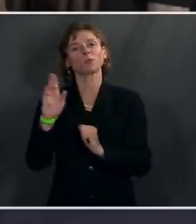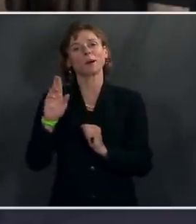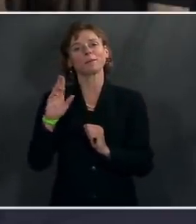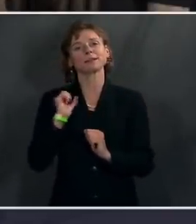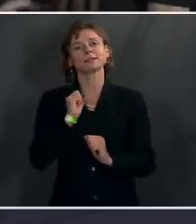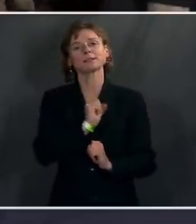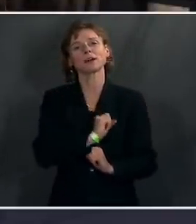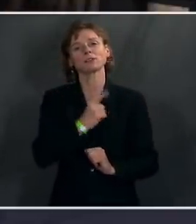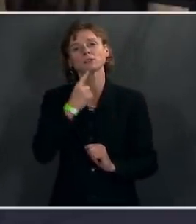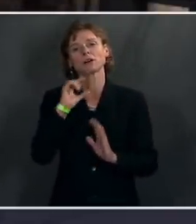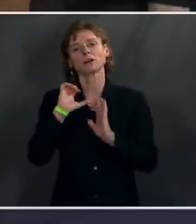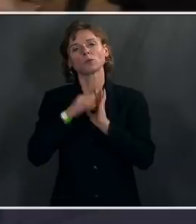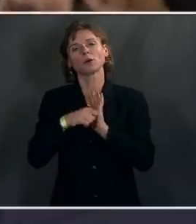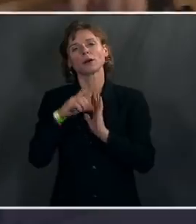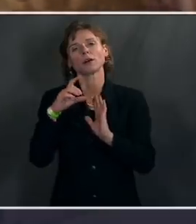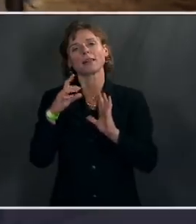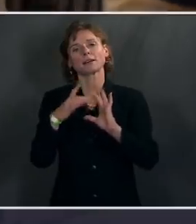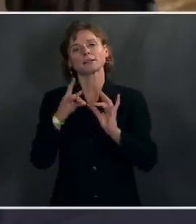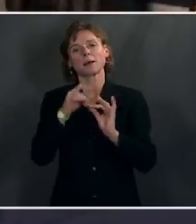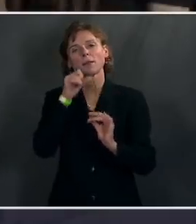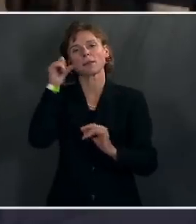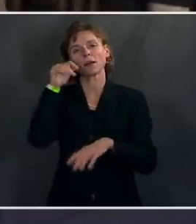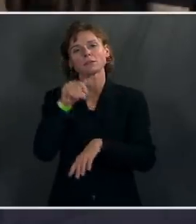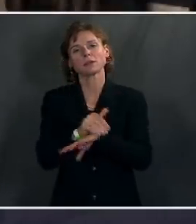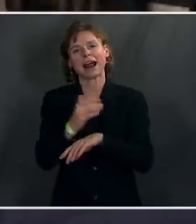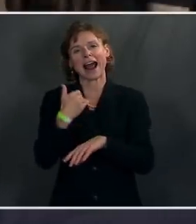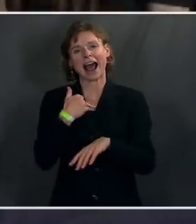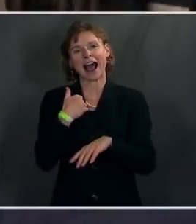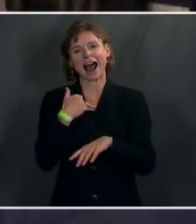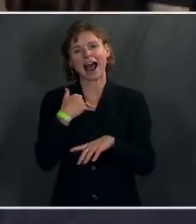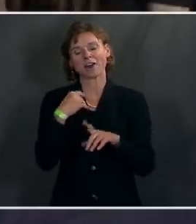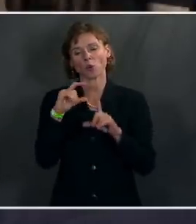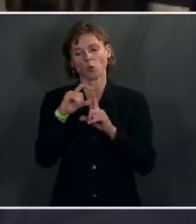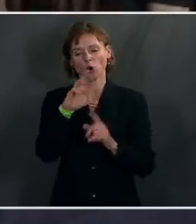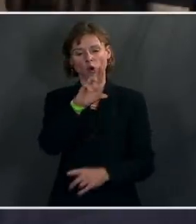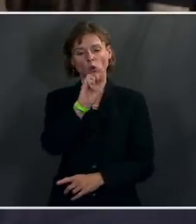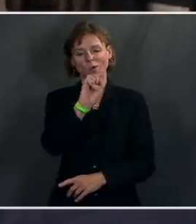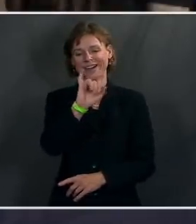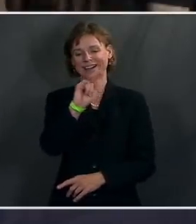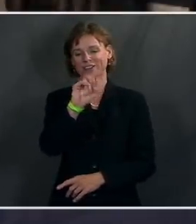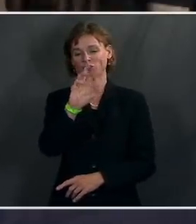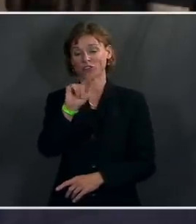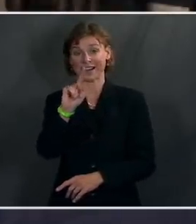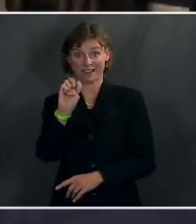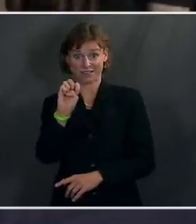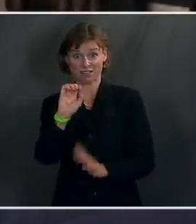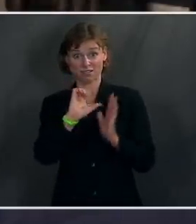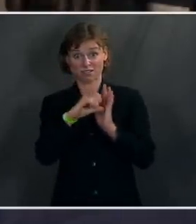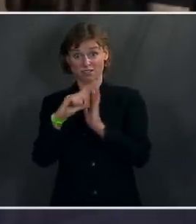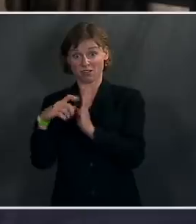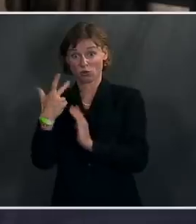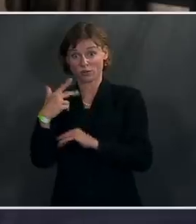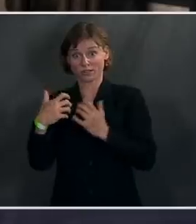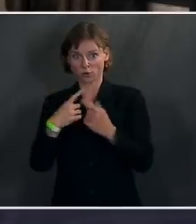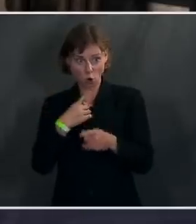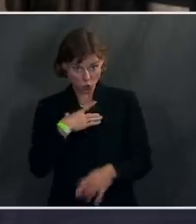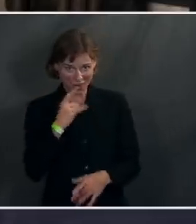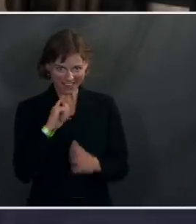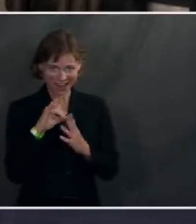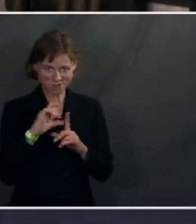I think in the statement last night that the word reiterate three separate times, like it's very clear -- Ms. Psaki: We like that word. It's a good word. It's a solid word. The Press: But it underscores